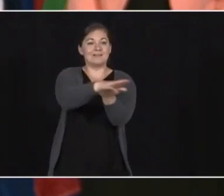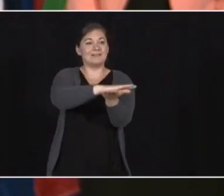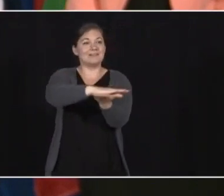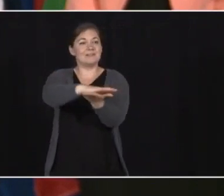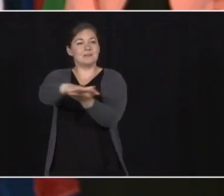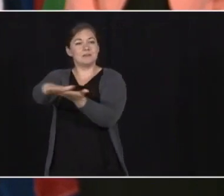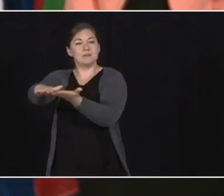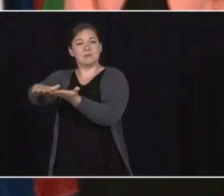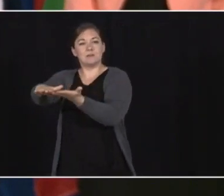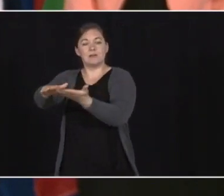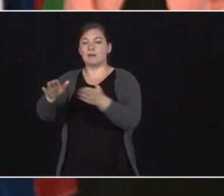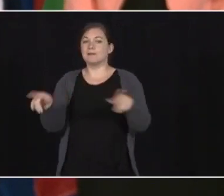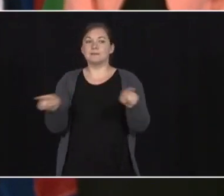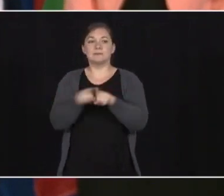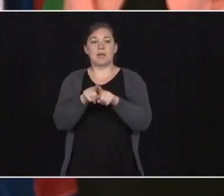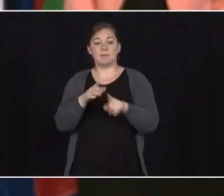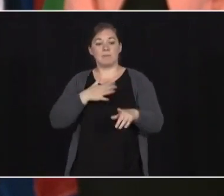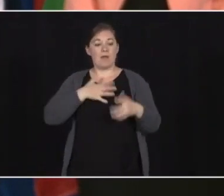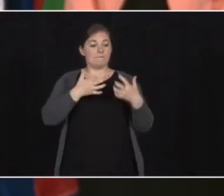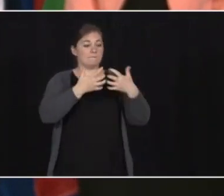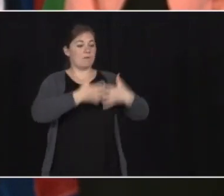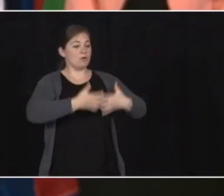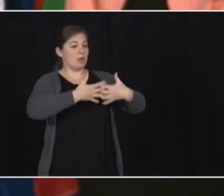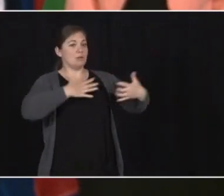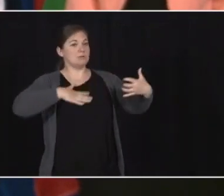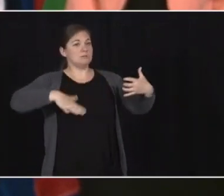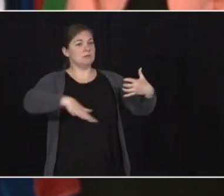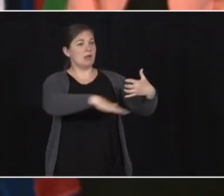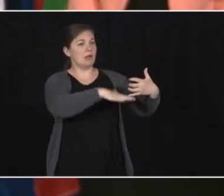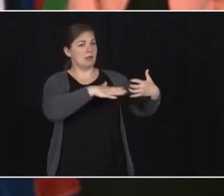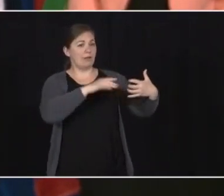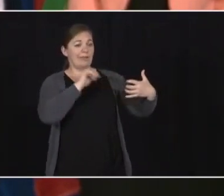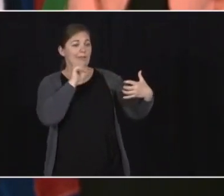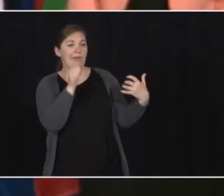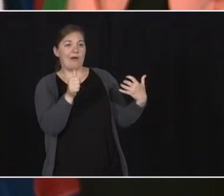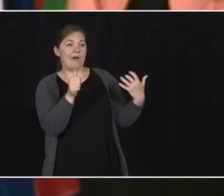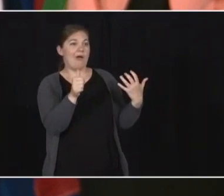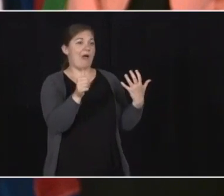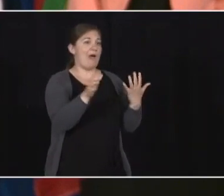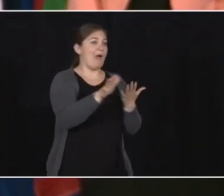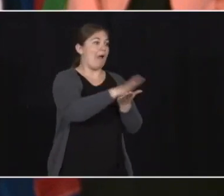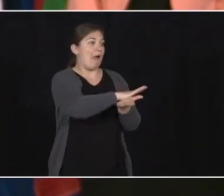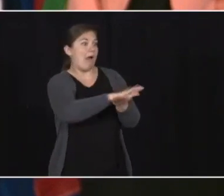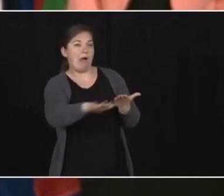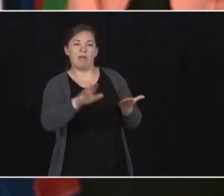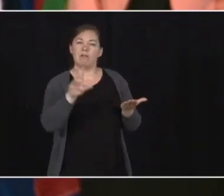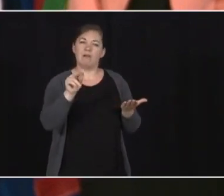to keep something clean. I see the same thing in long-term care.